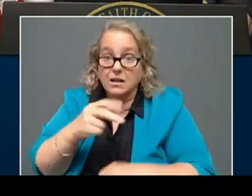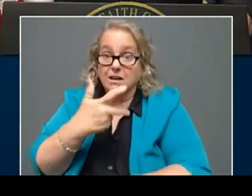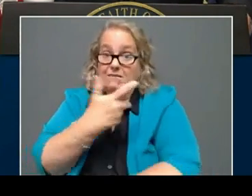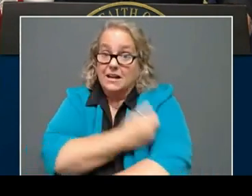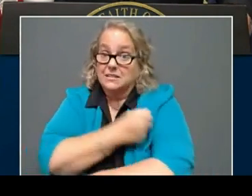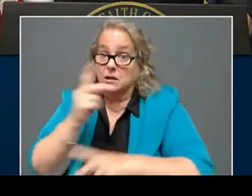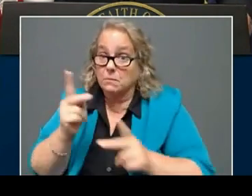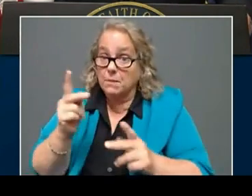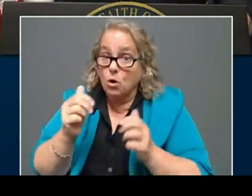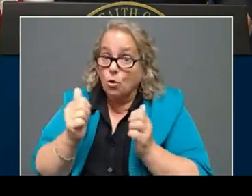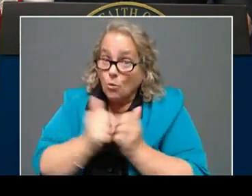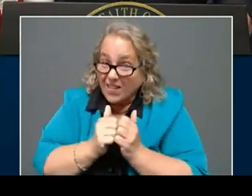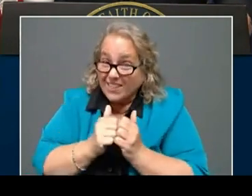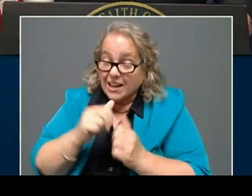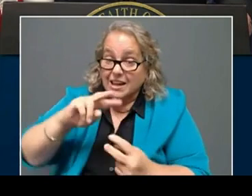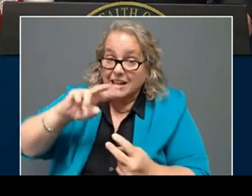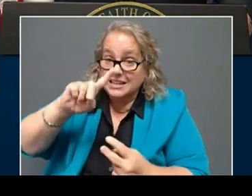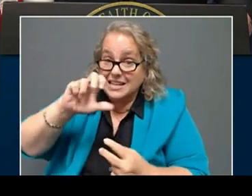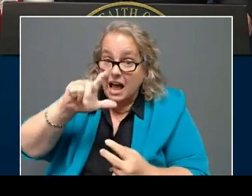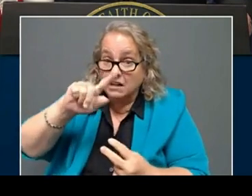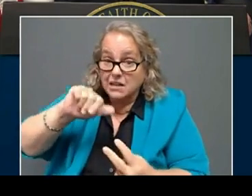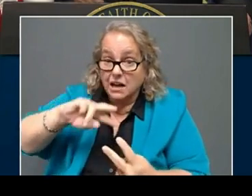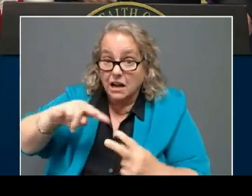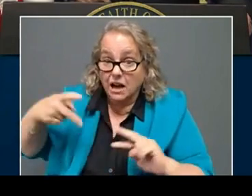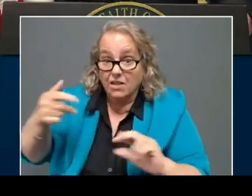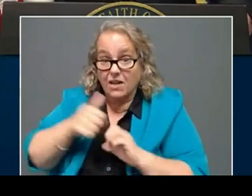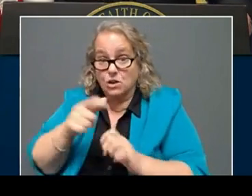delta variant you come in contact with, the more often that you roll the dice